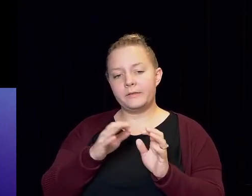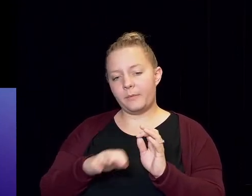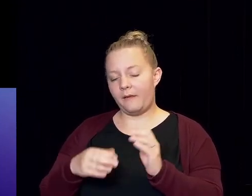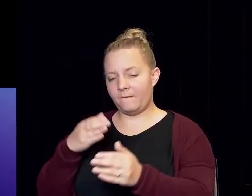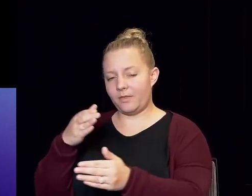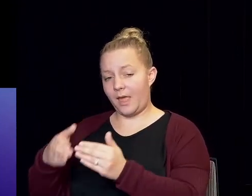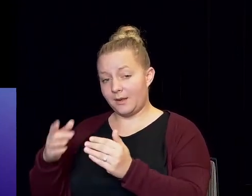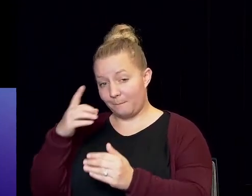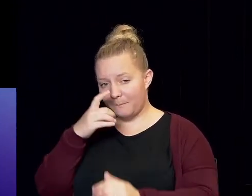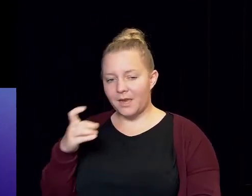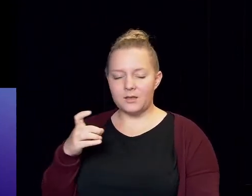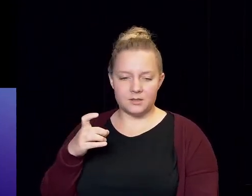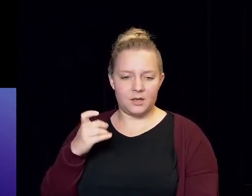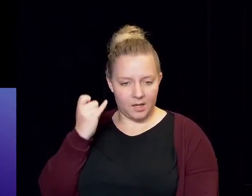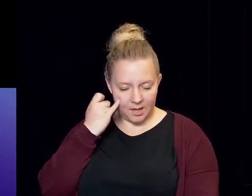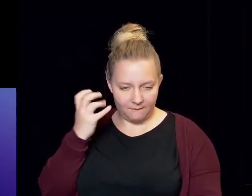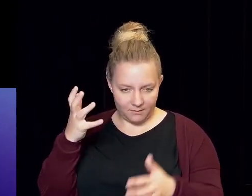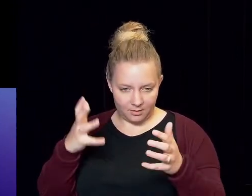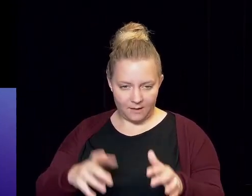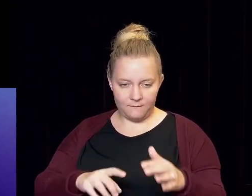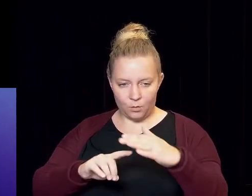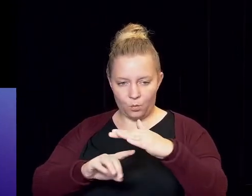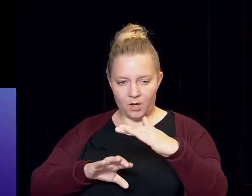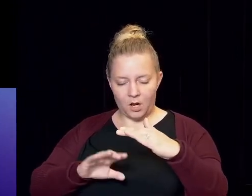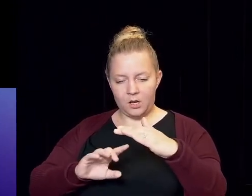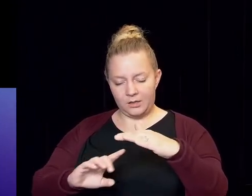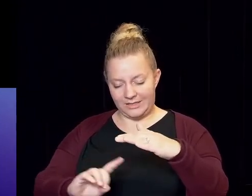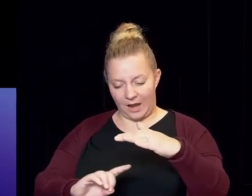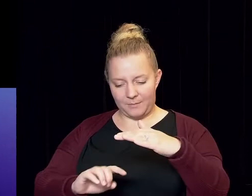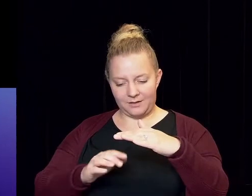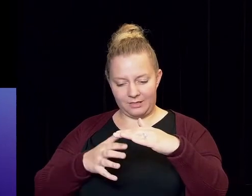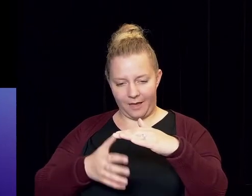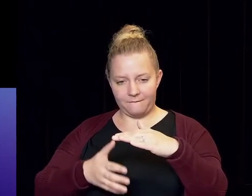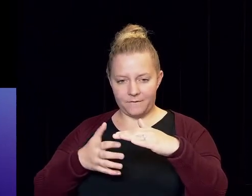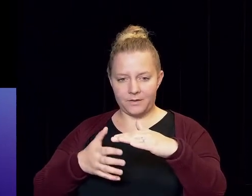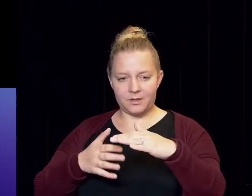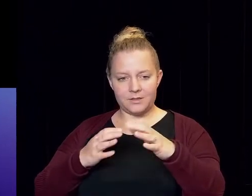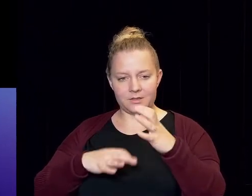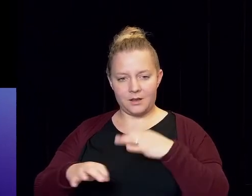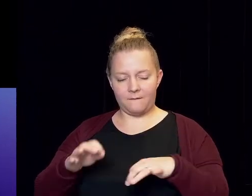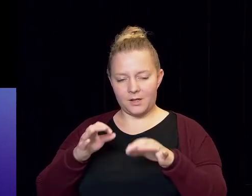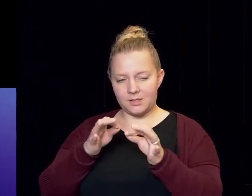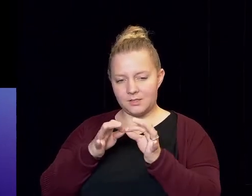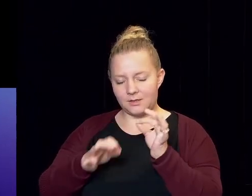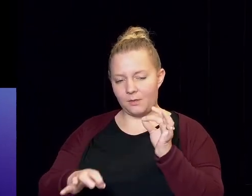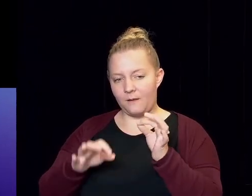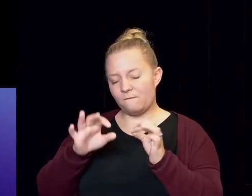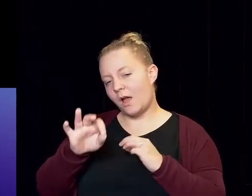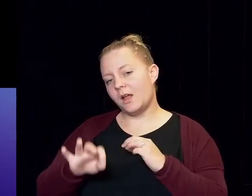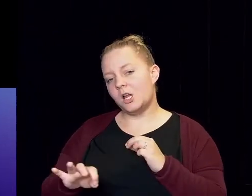Because, if I left my 100 in the denominator, then instead of having to simplify a fraction, I could